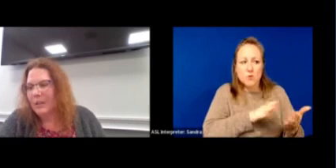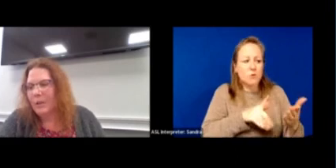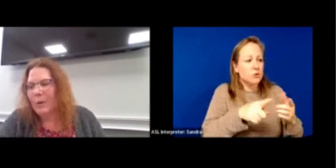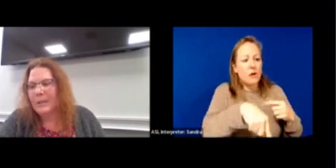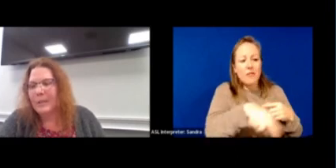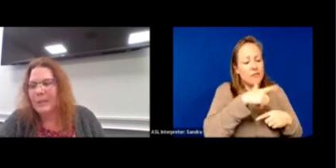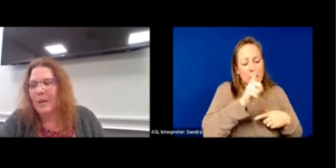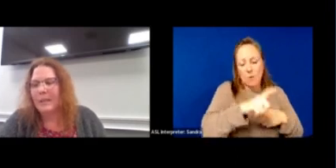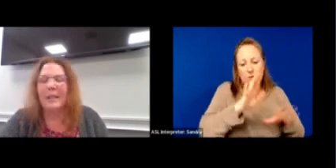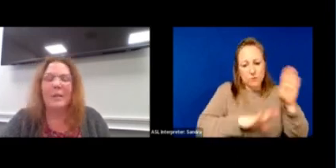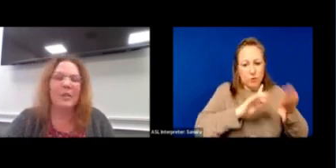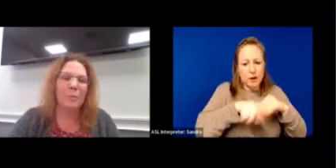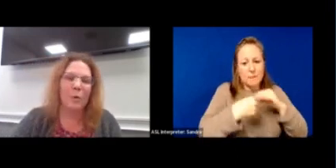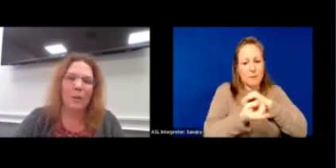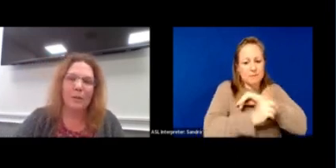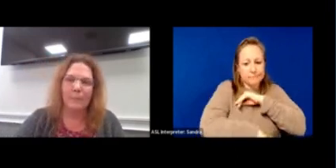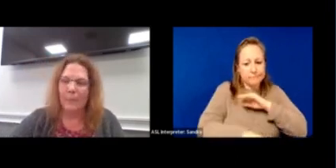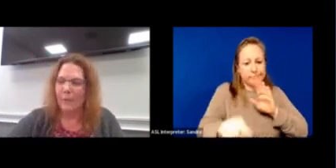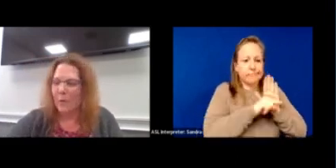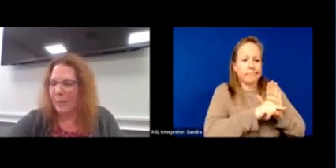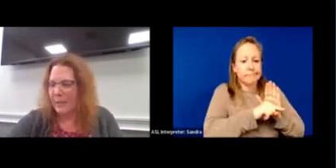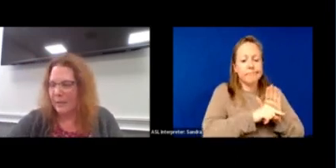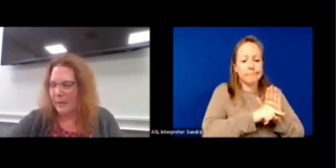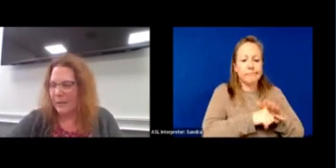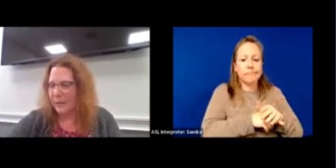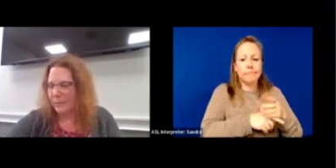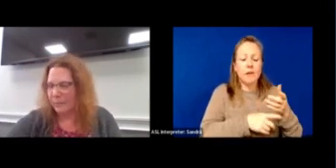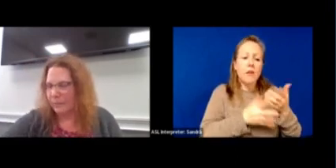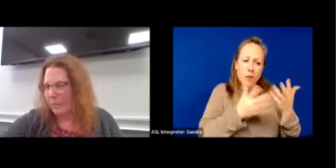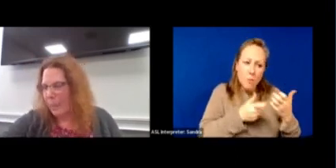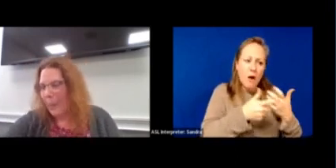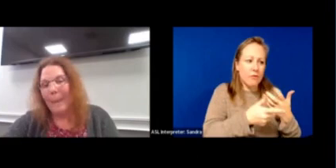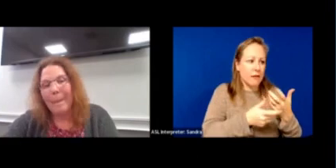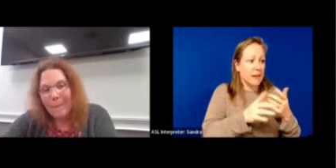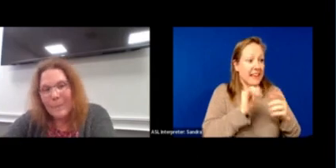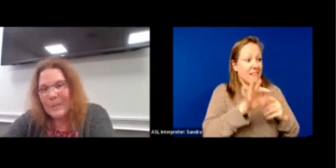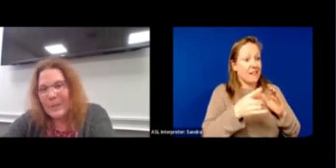consequences causing them to support from a place of fear. So